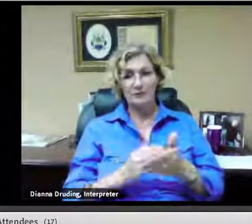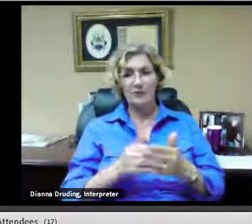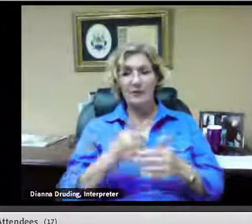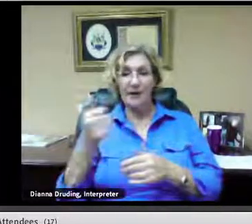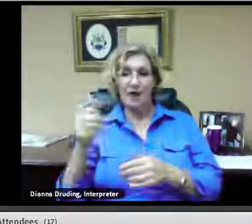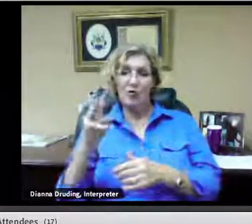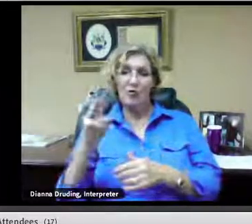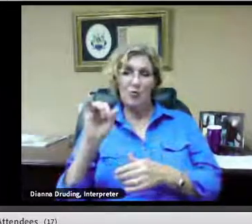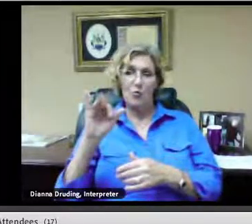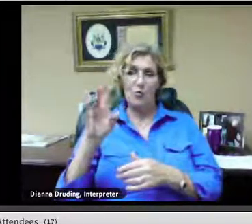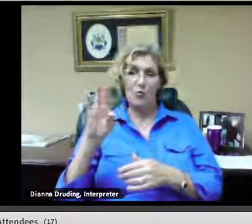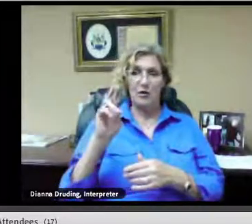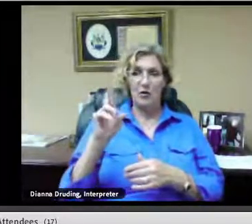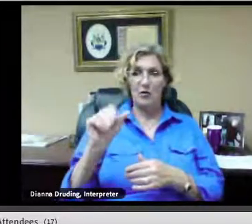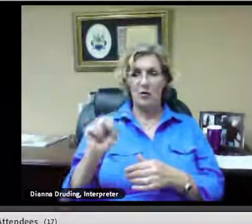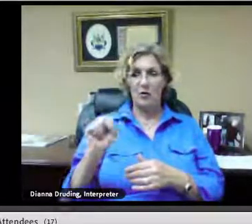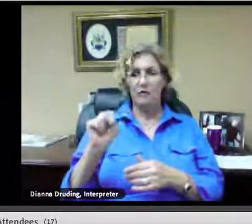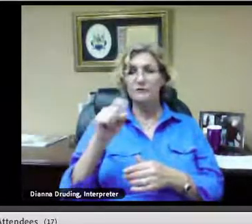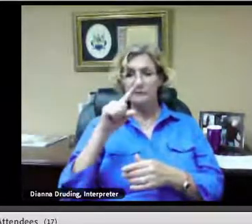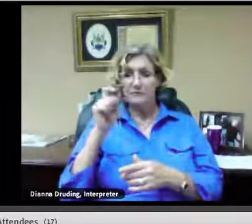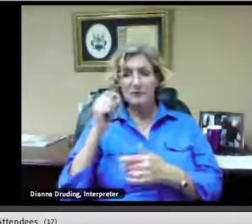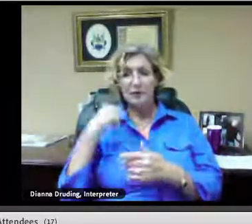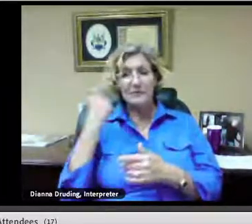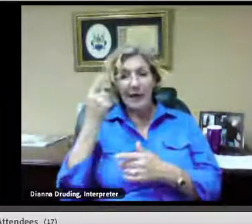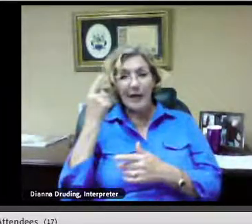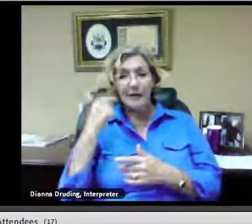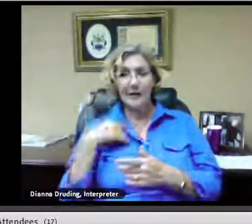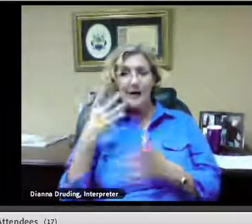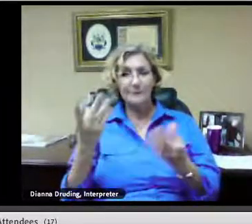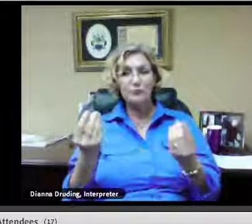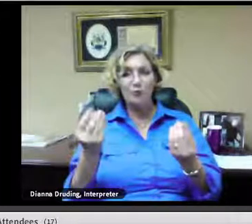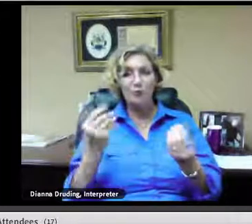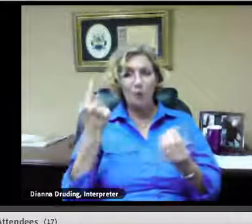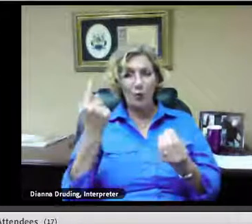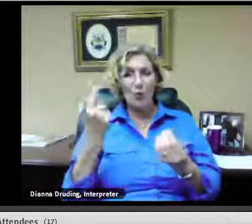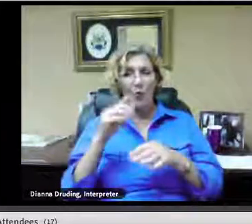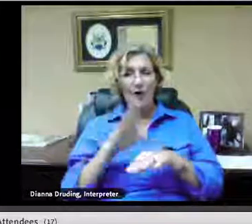But, you know, there's a lot of ways that we can go about